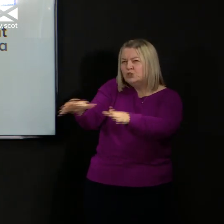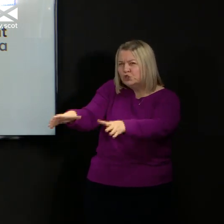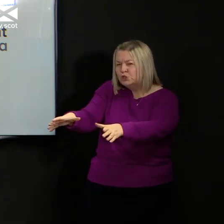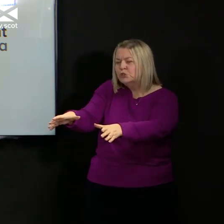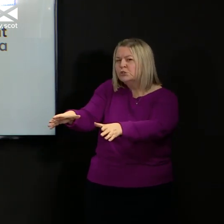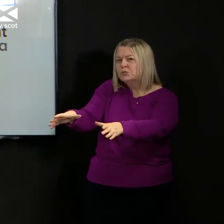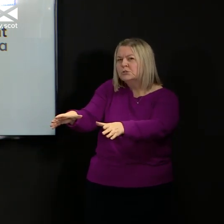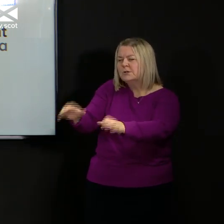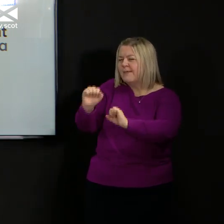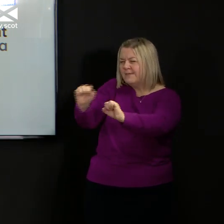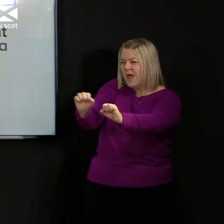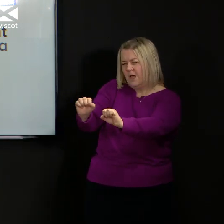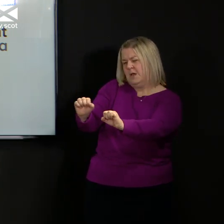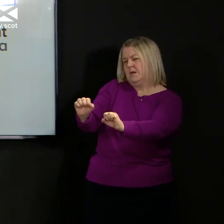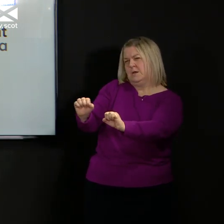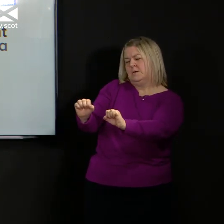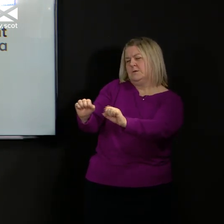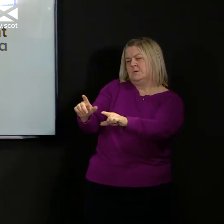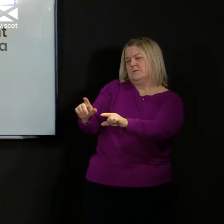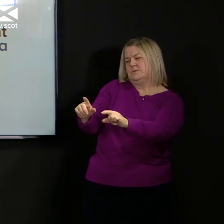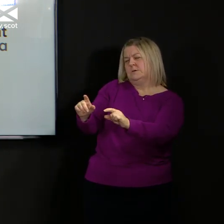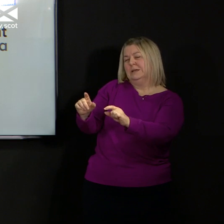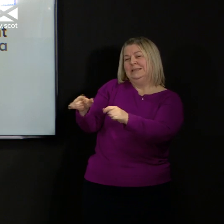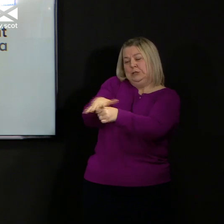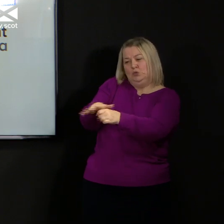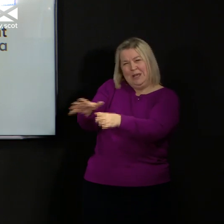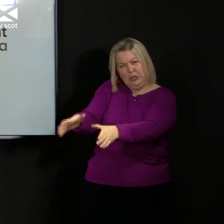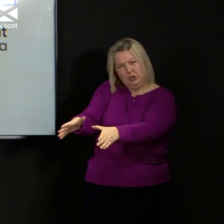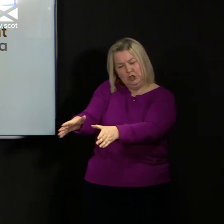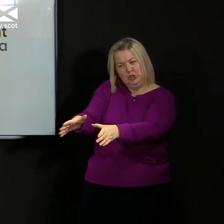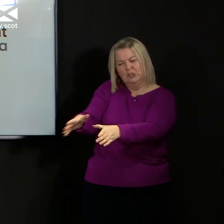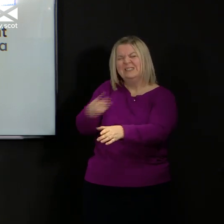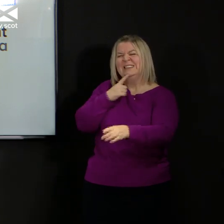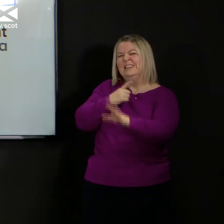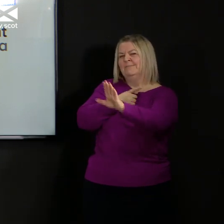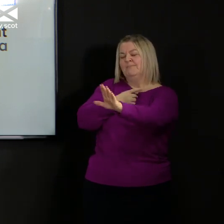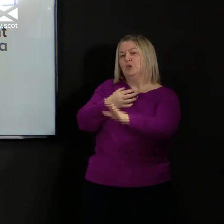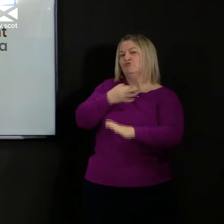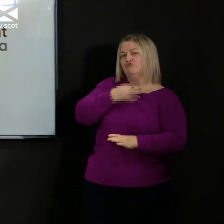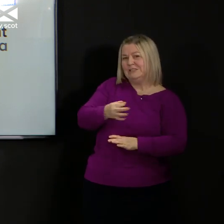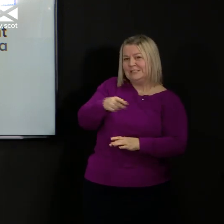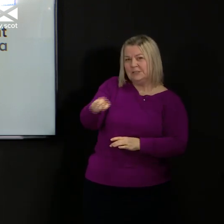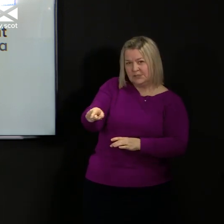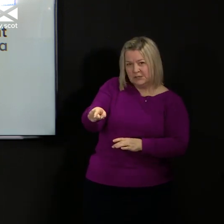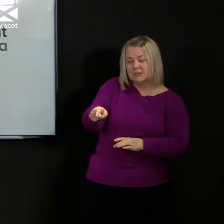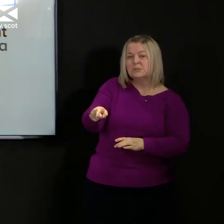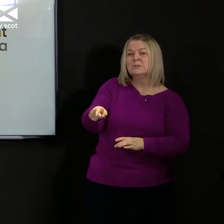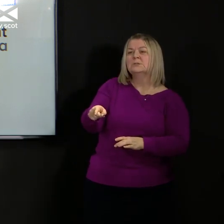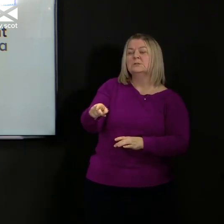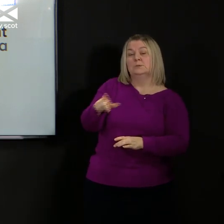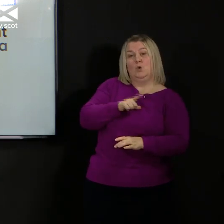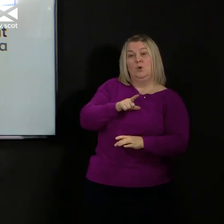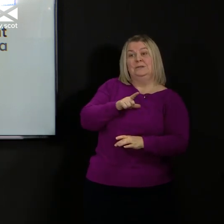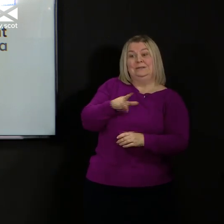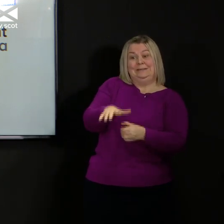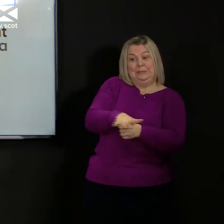judgement may be, that the risk of the operation, in circumstances of the Covid-19 pandemic